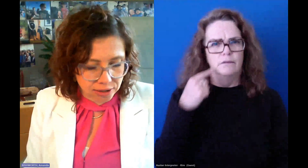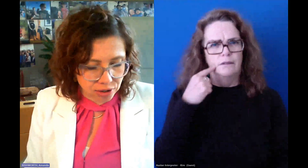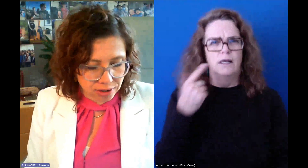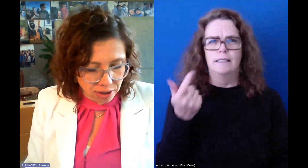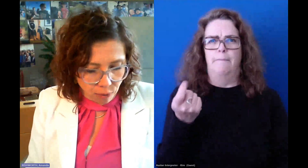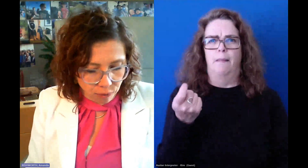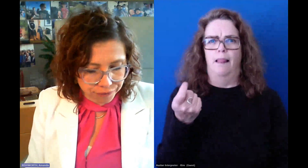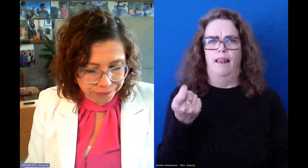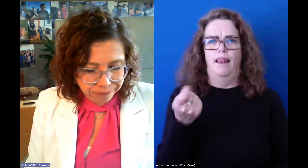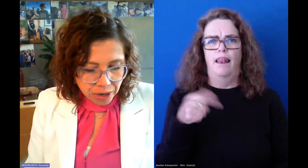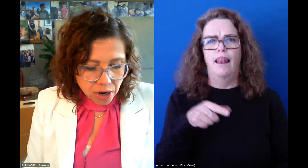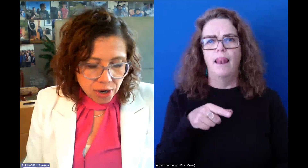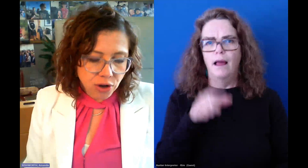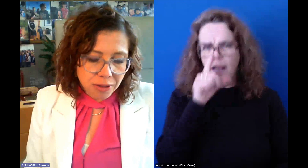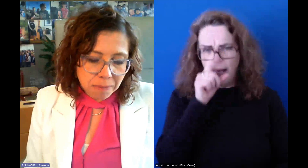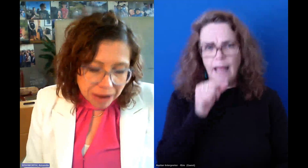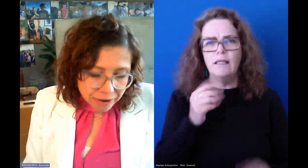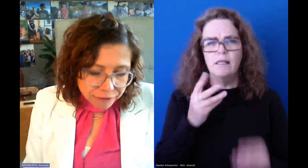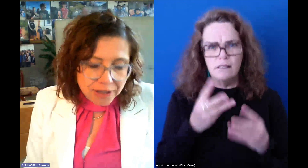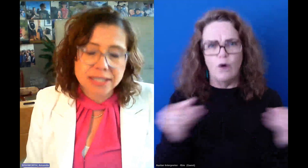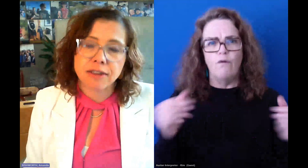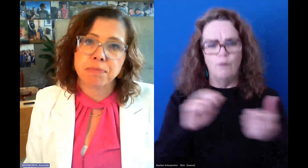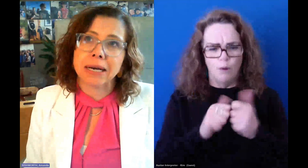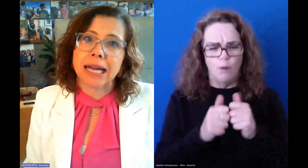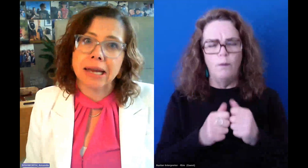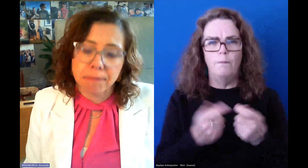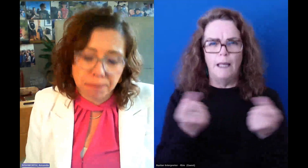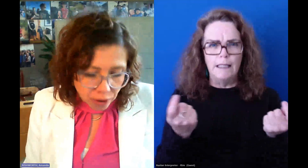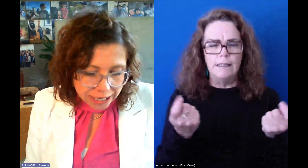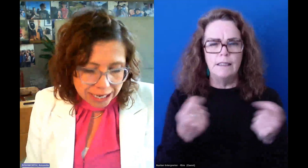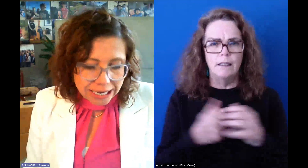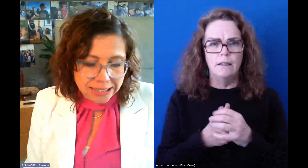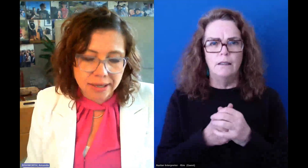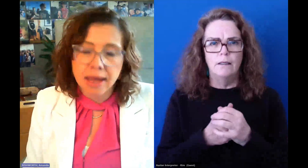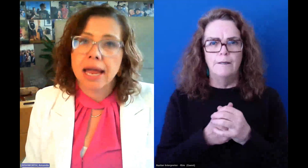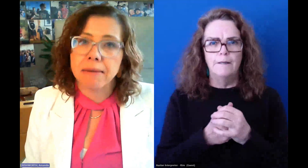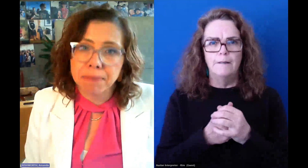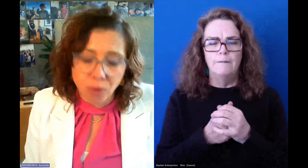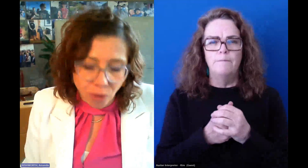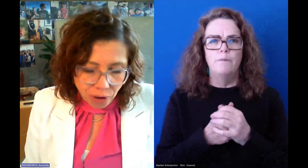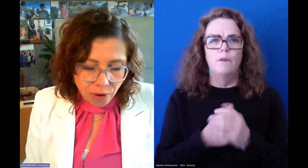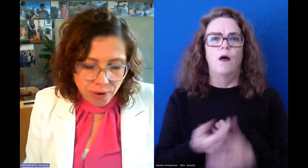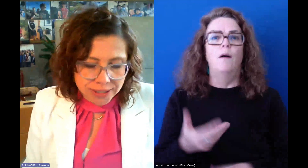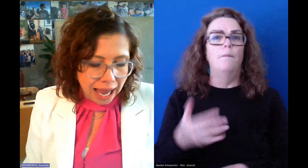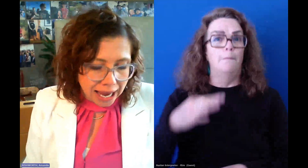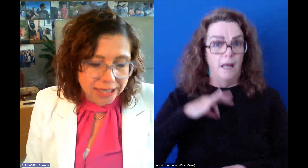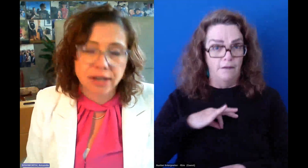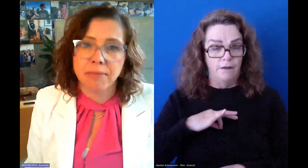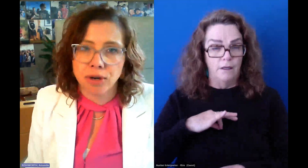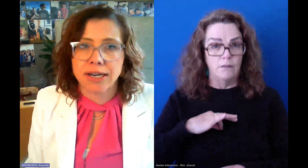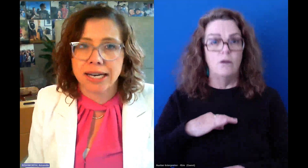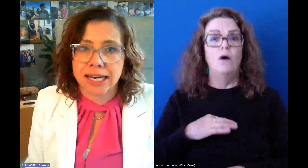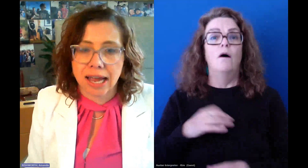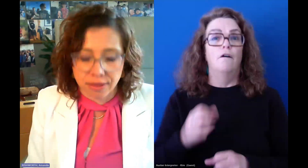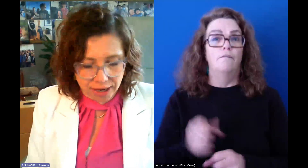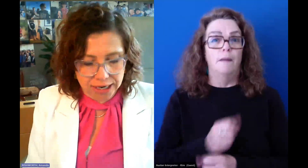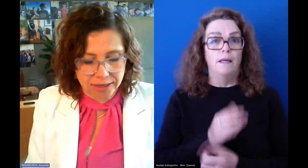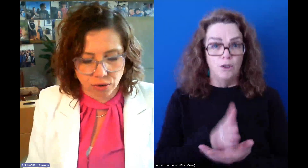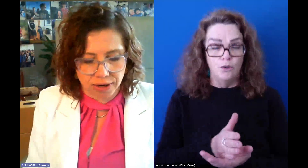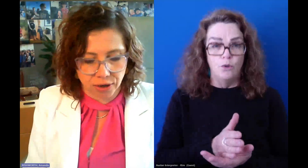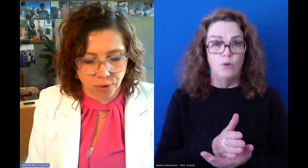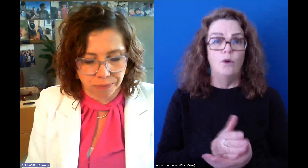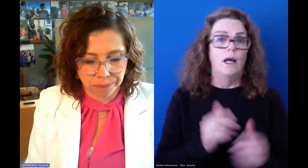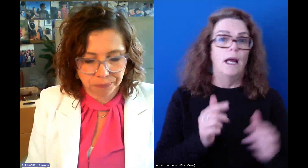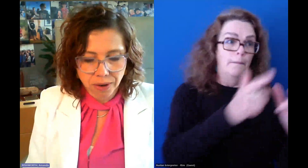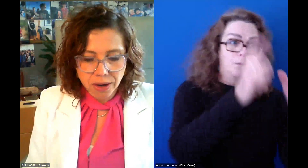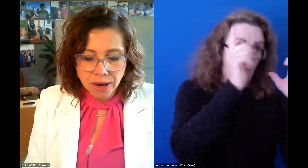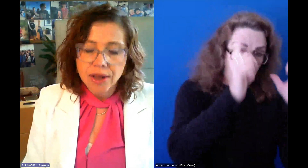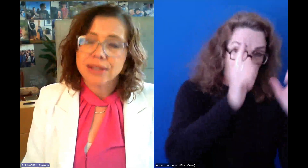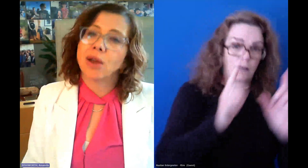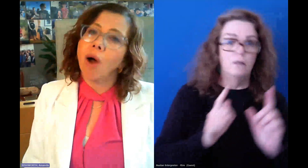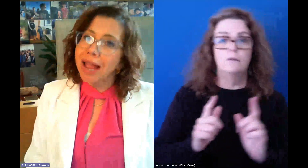is to solve. So the benefits of bringing employees, employers and community together is critical so I